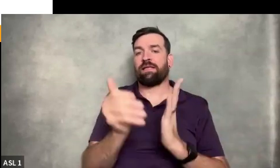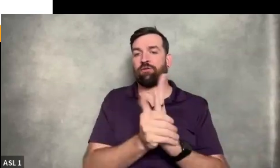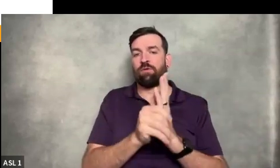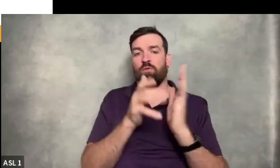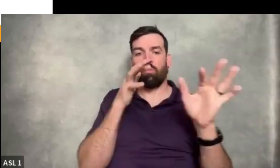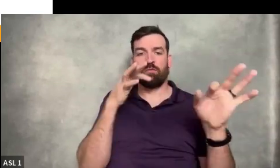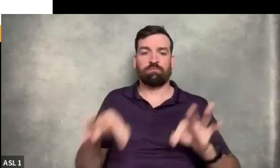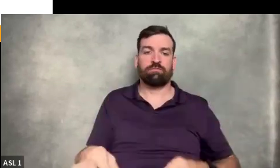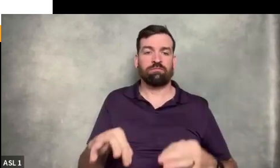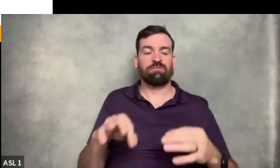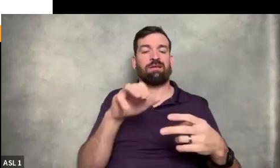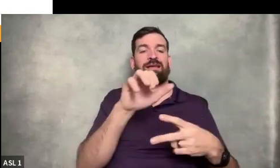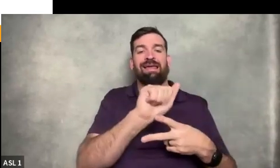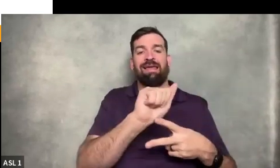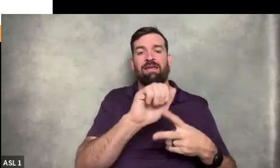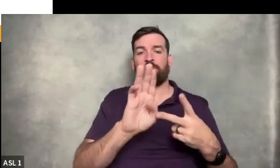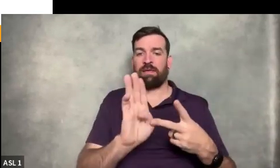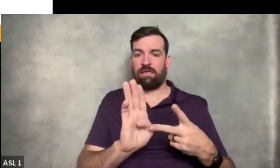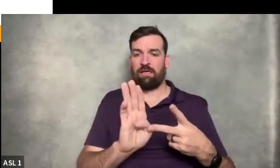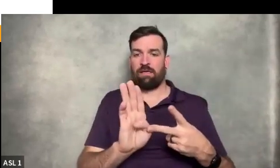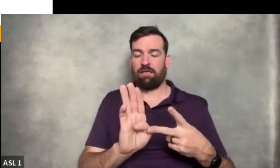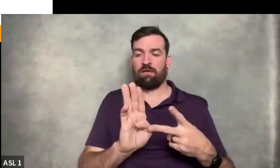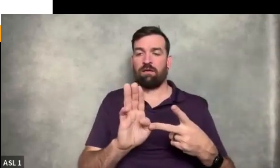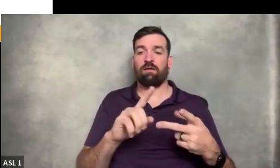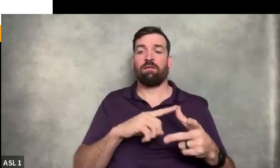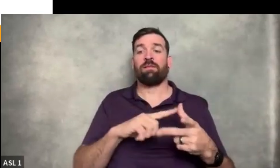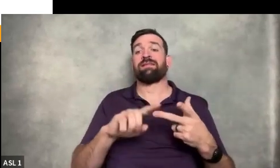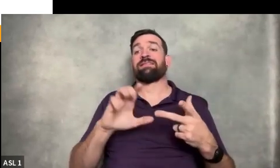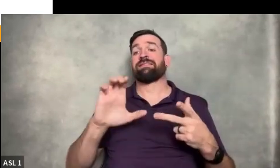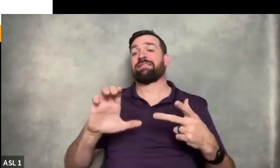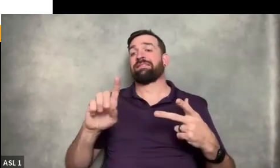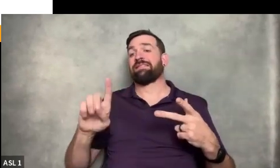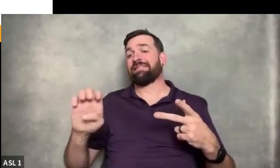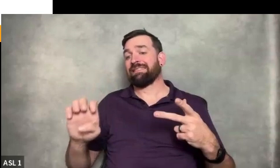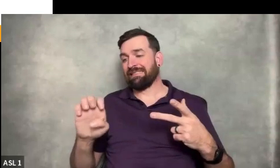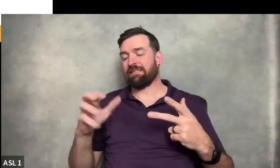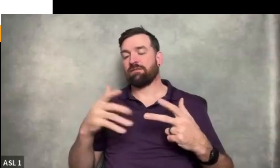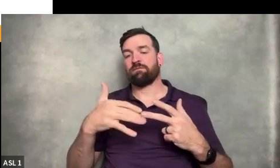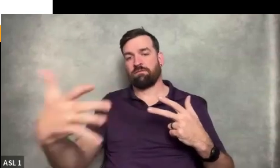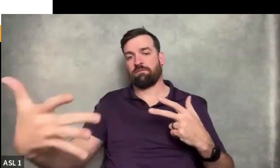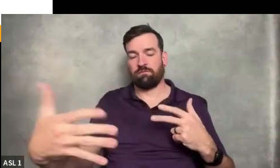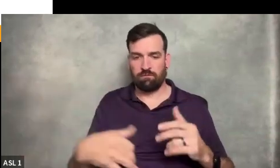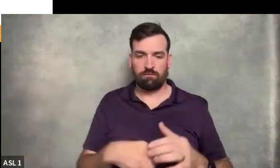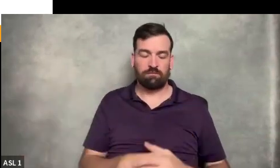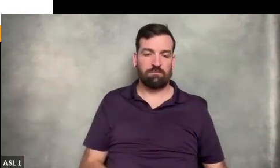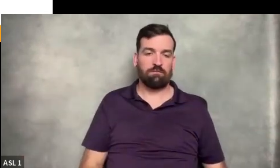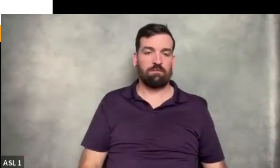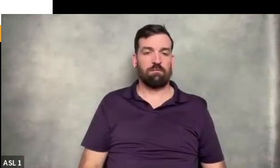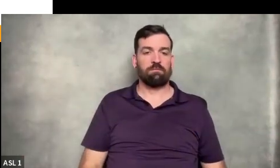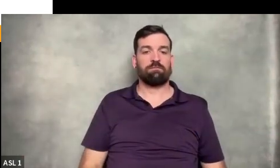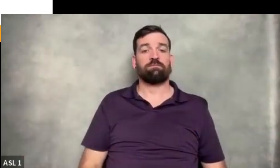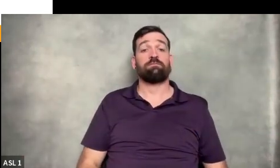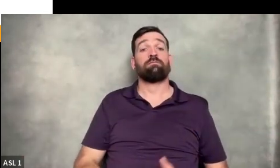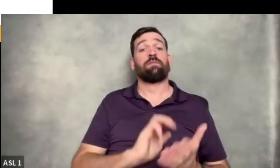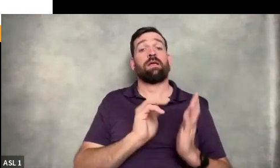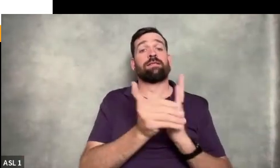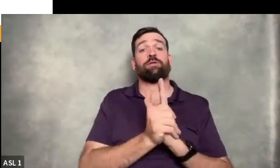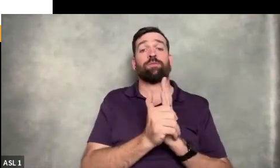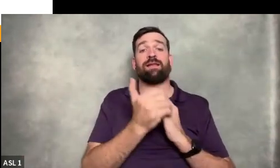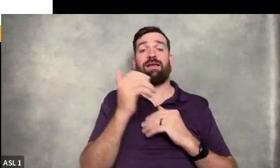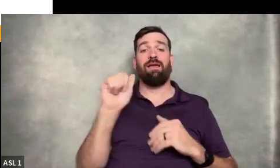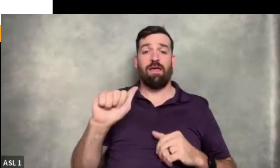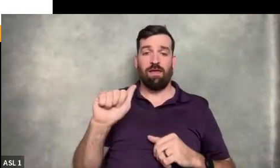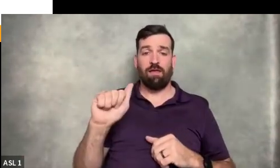and B in this slide and Attachment C, D, and E in upcoming slides. Attachment A is for State Plan